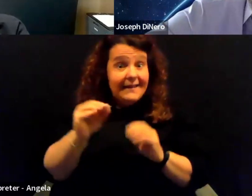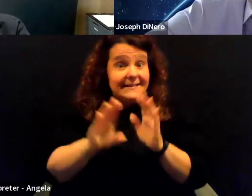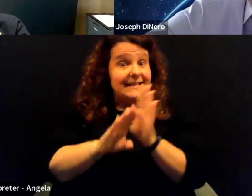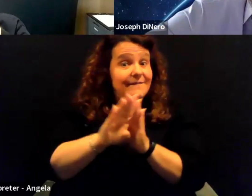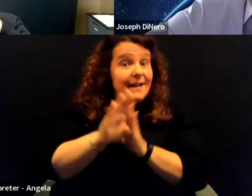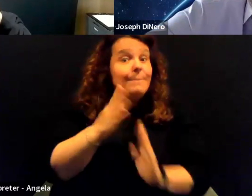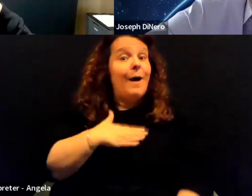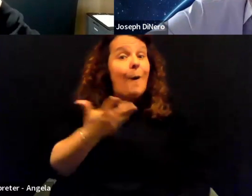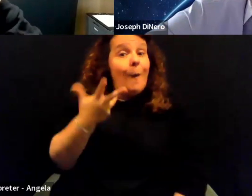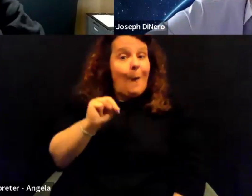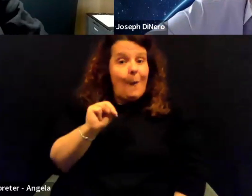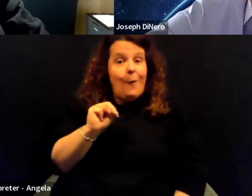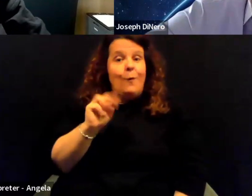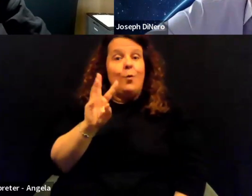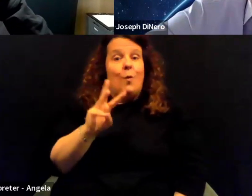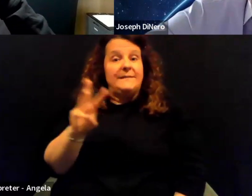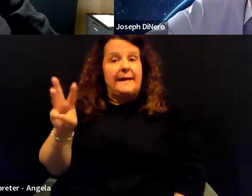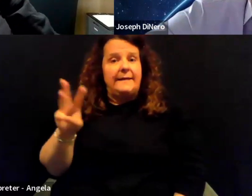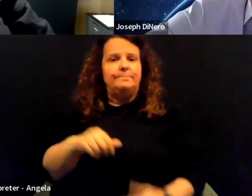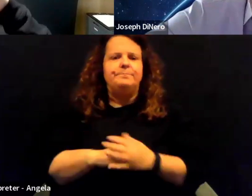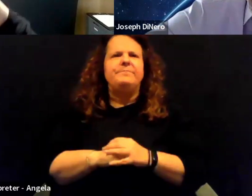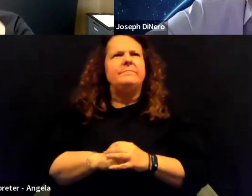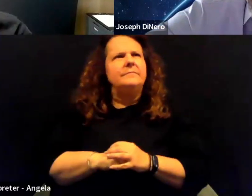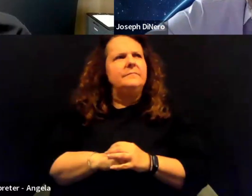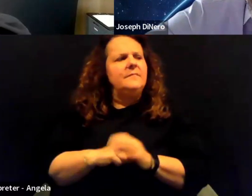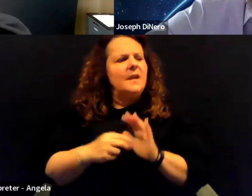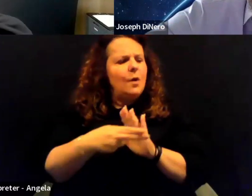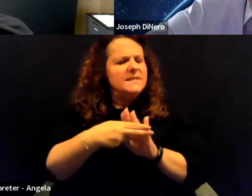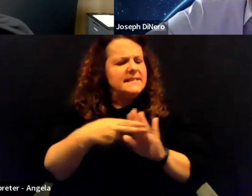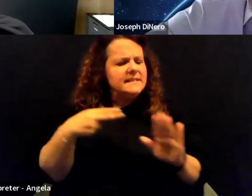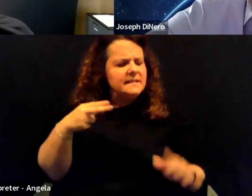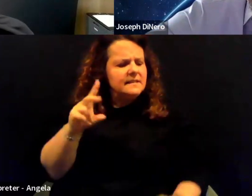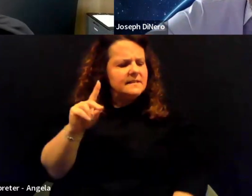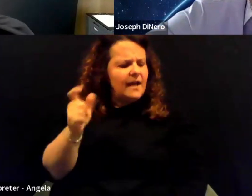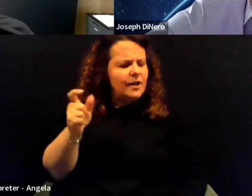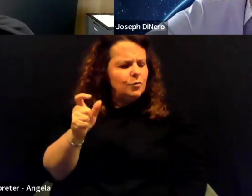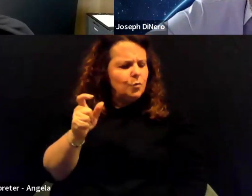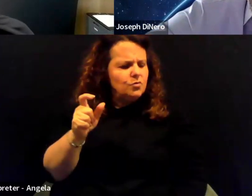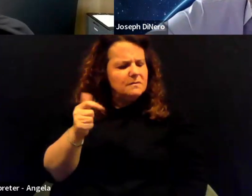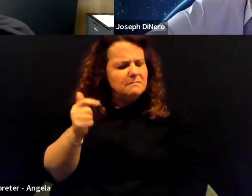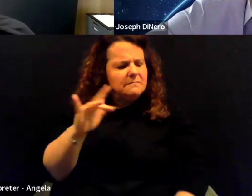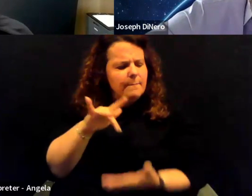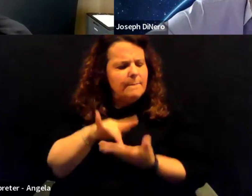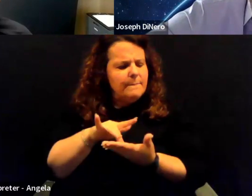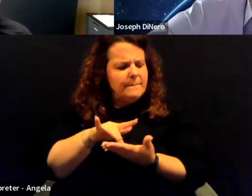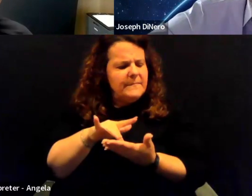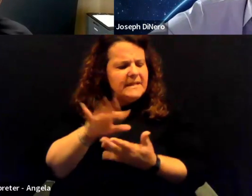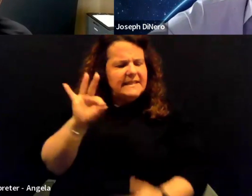, I was diagnosed around around the mid 90s with retinitis pigmentosa.